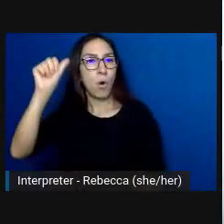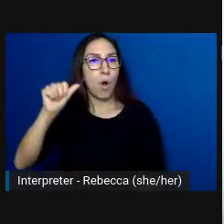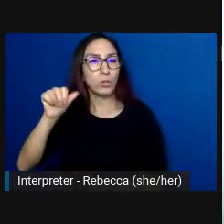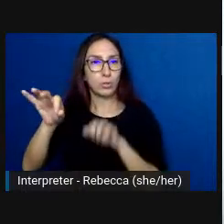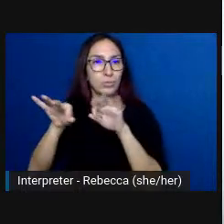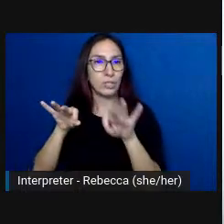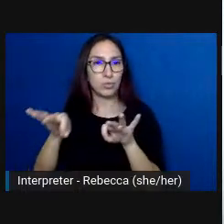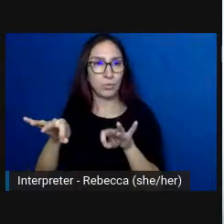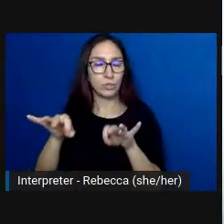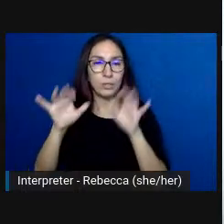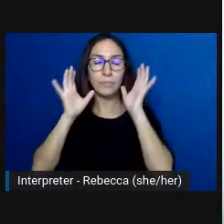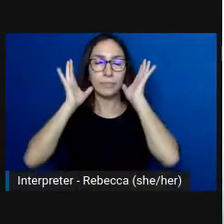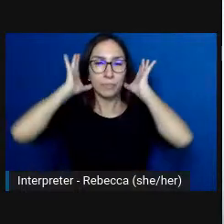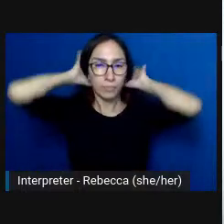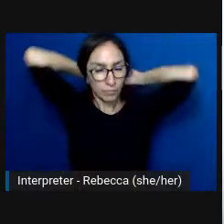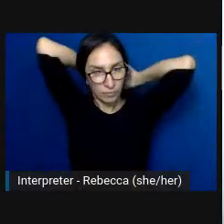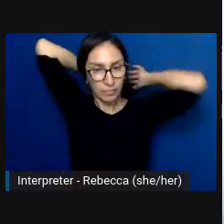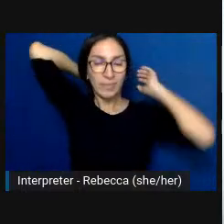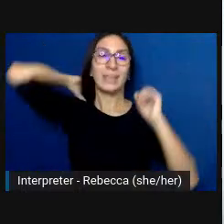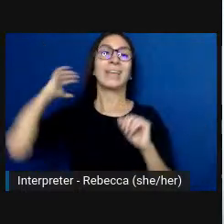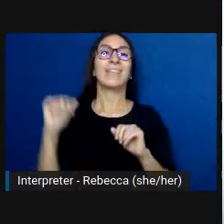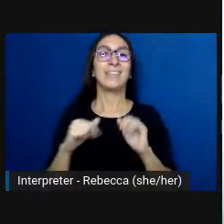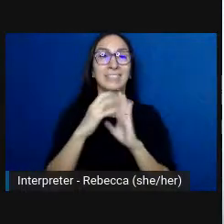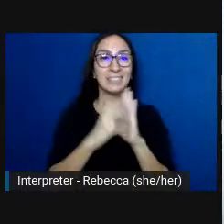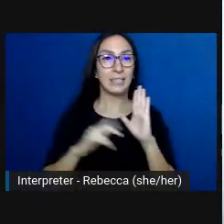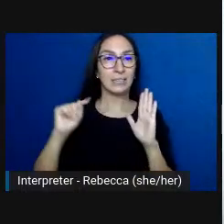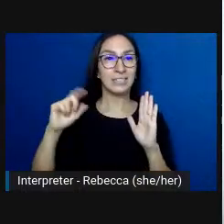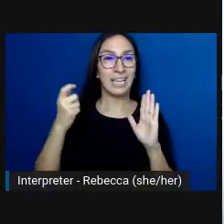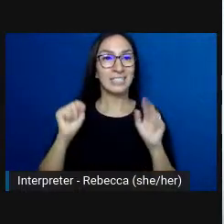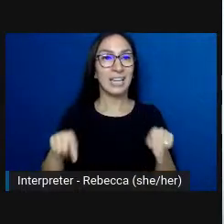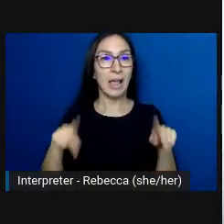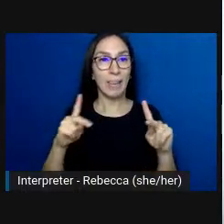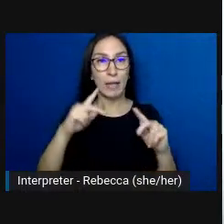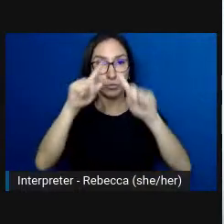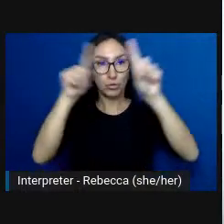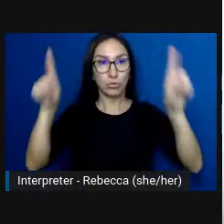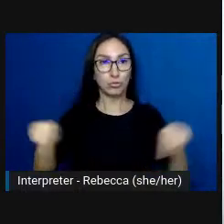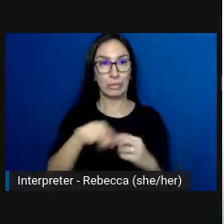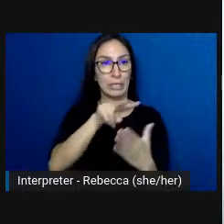Basically, any information with visual content needs to have audio description.